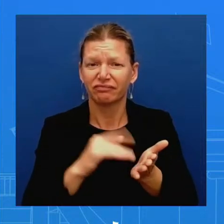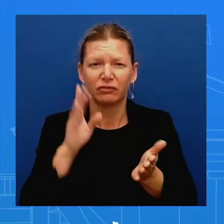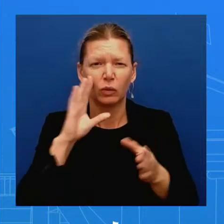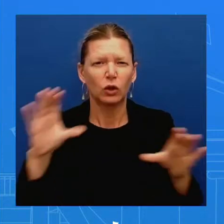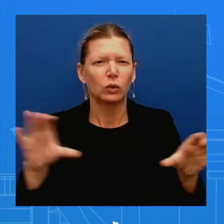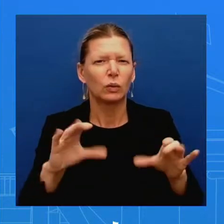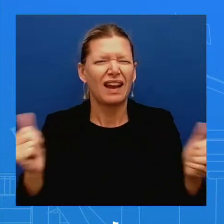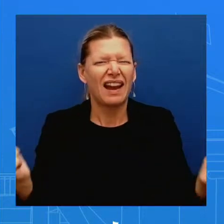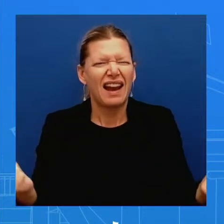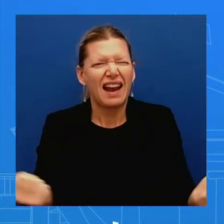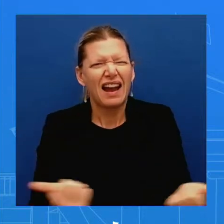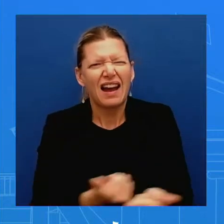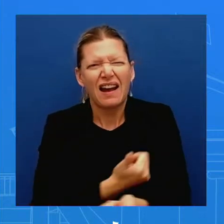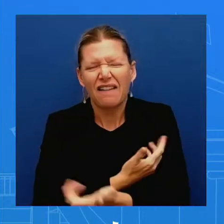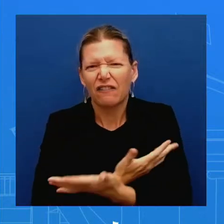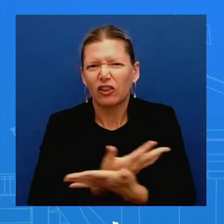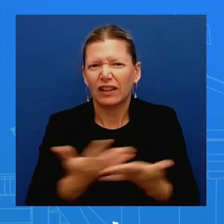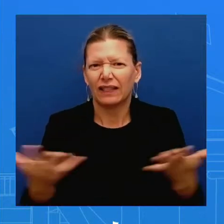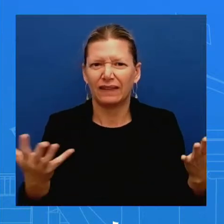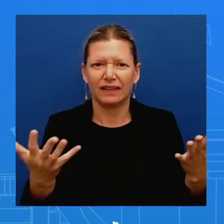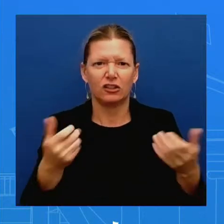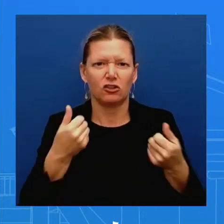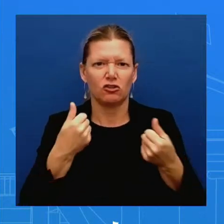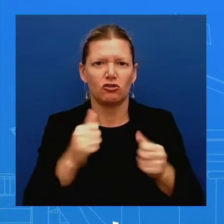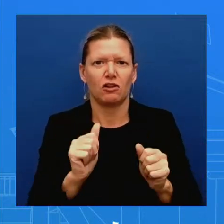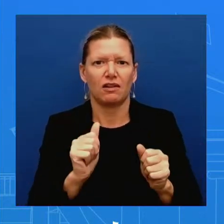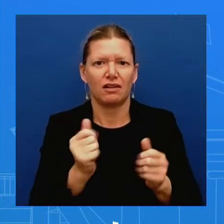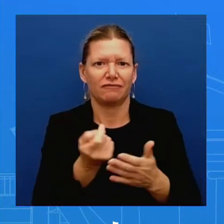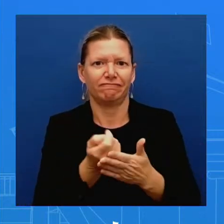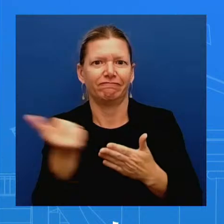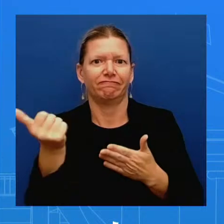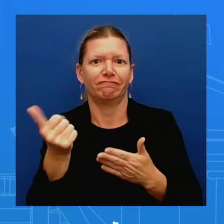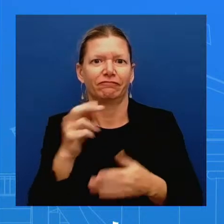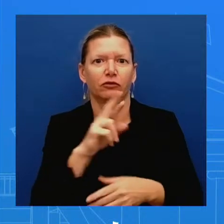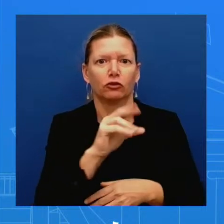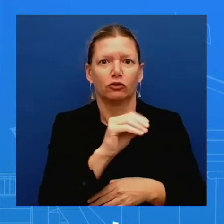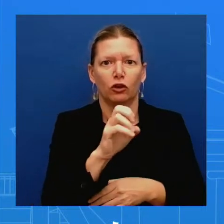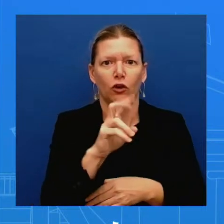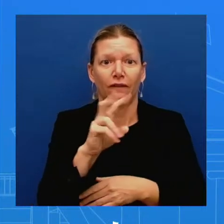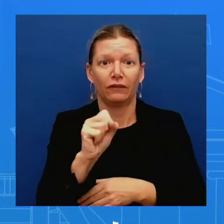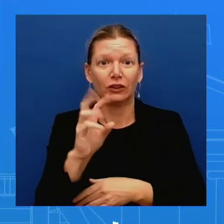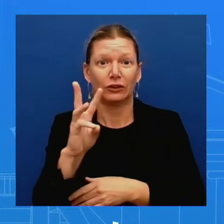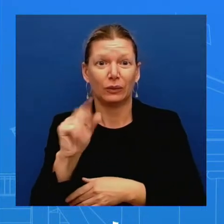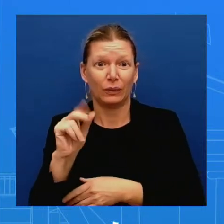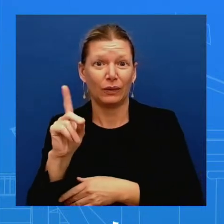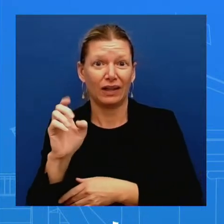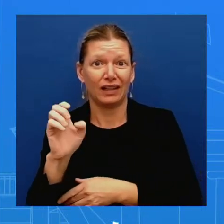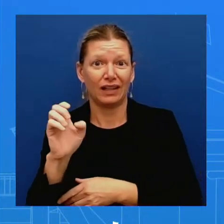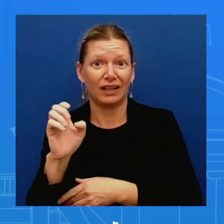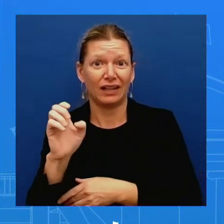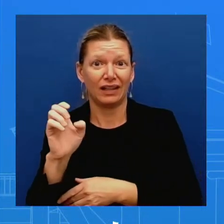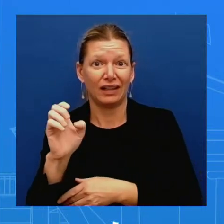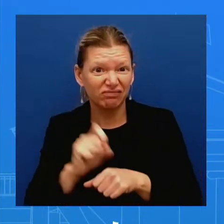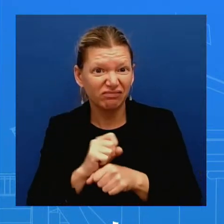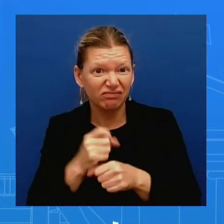Wade, was successful in doing that by -- by putting forward judges that made that happen -- we saw the Dobbs decision in 2022 --